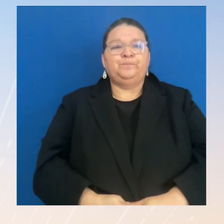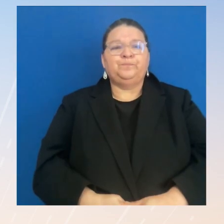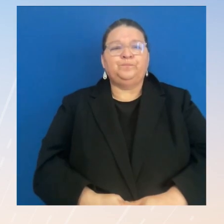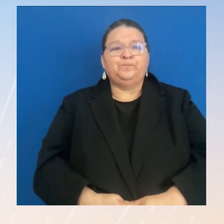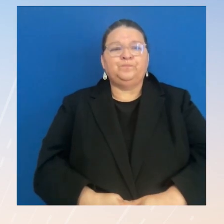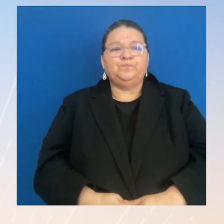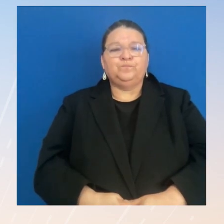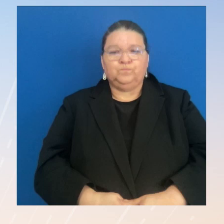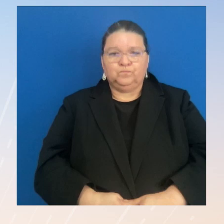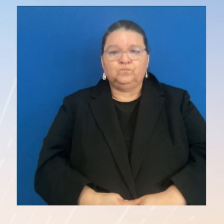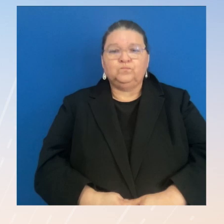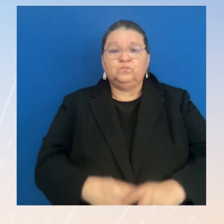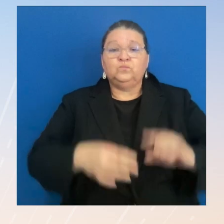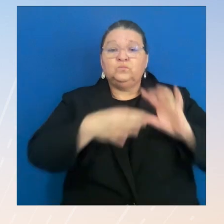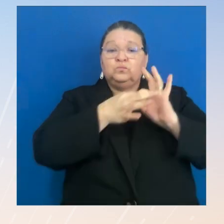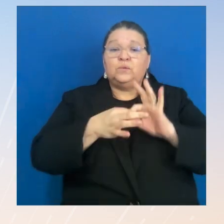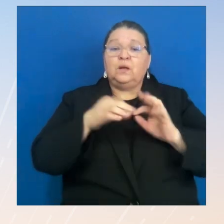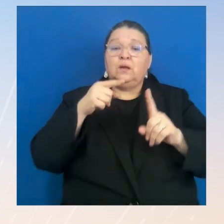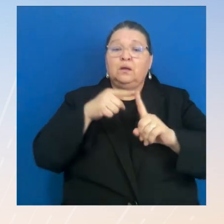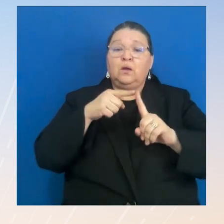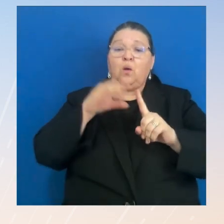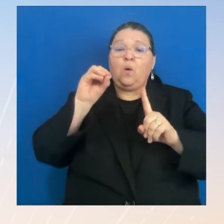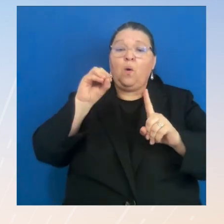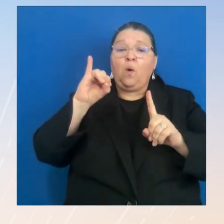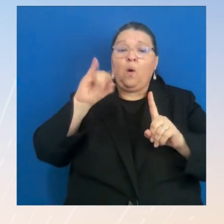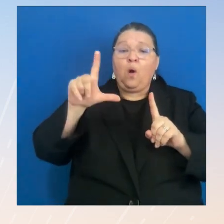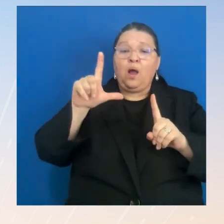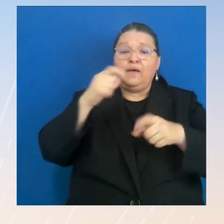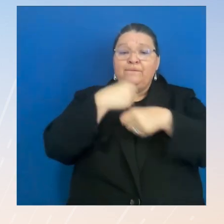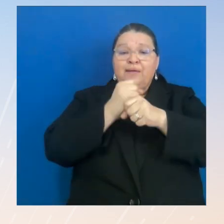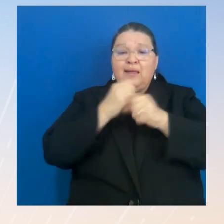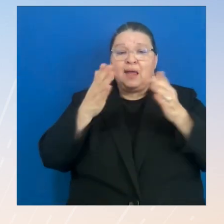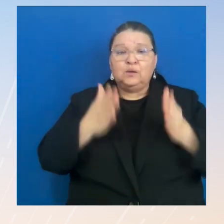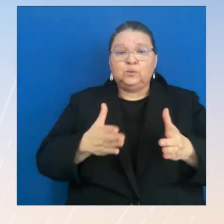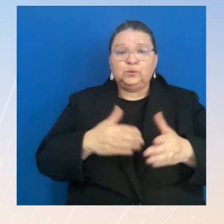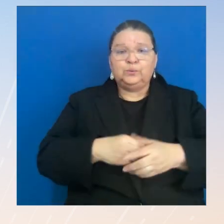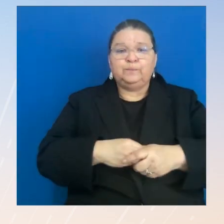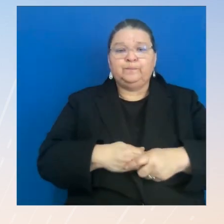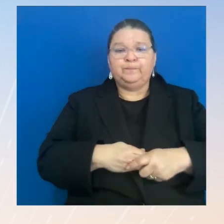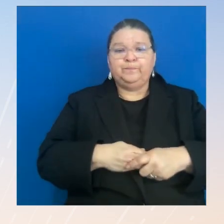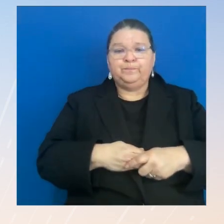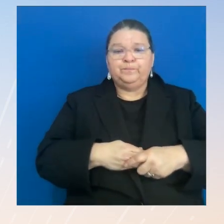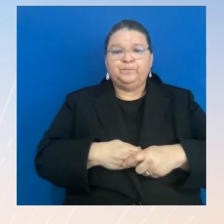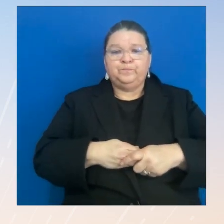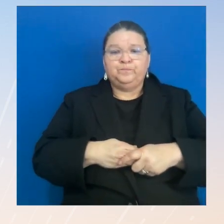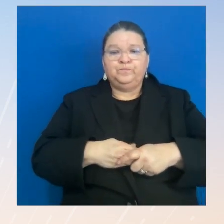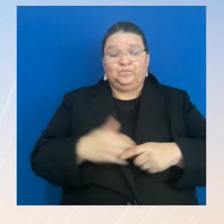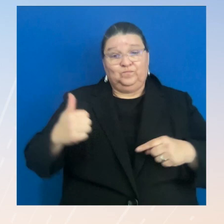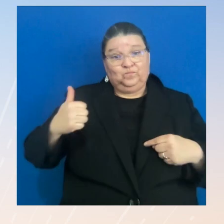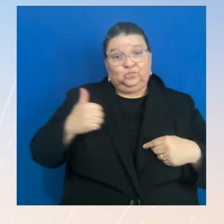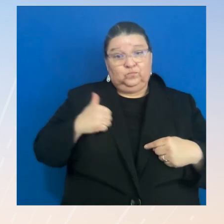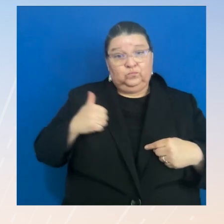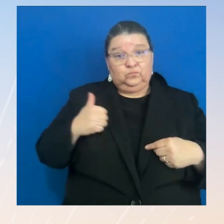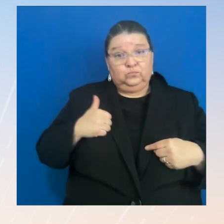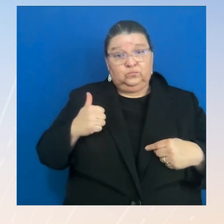looking at increasing its flow of crude oil. Can you confirm that conversation that's been happening between the administration and the Canadian government?